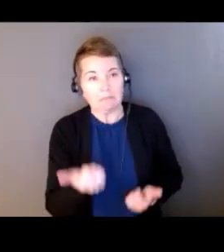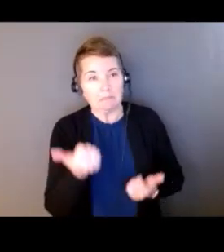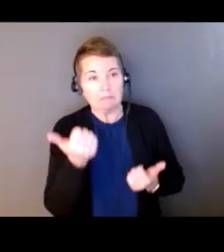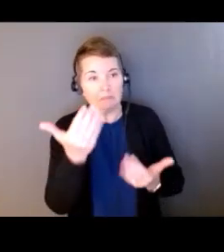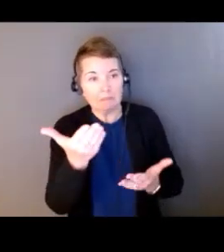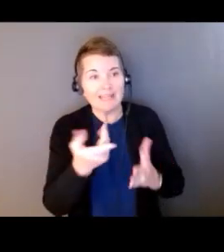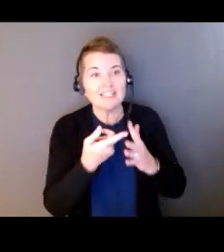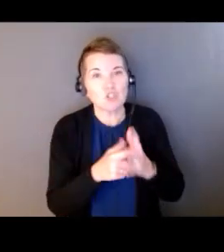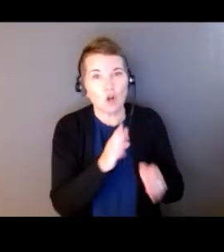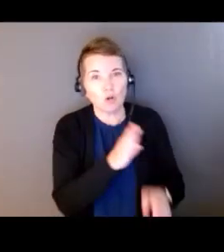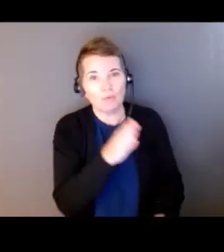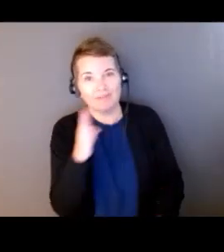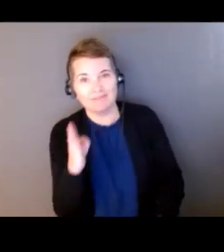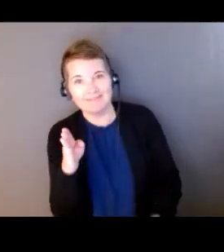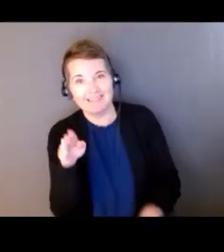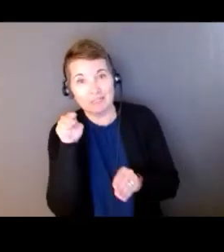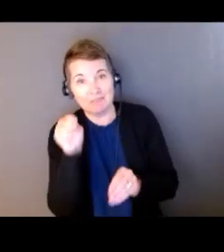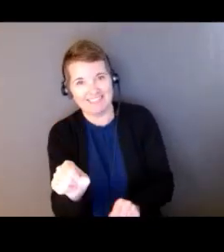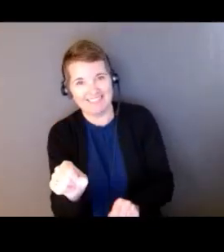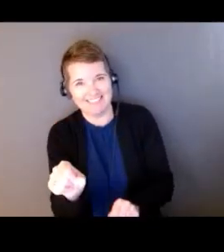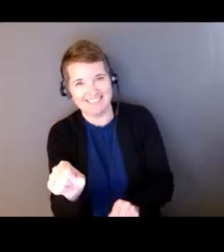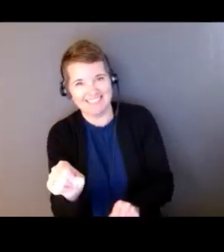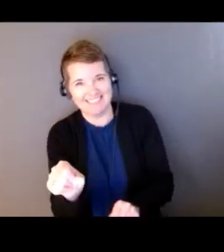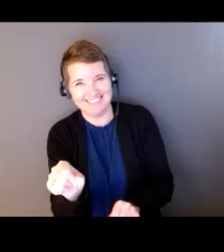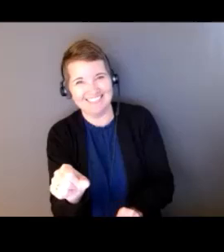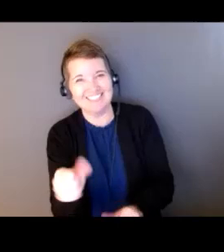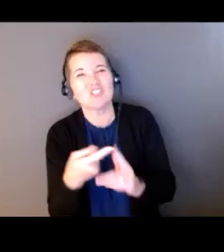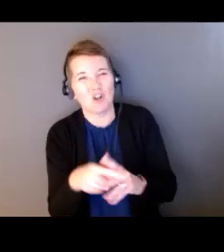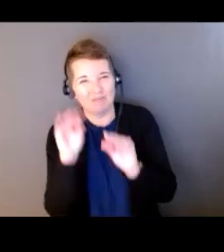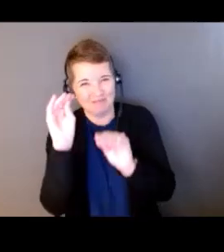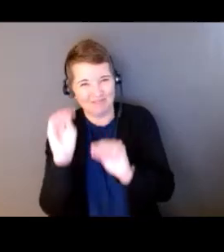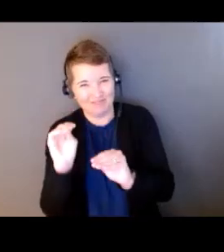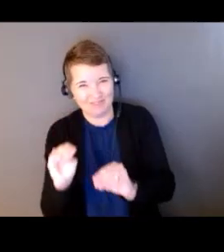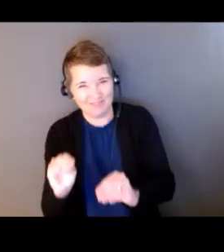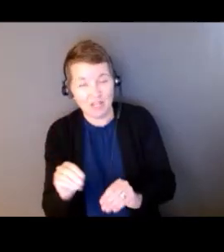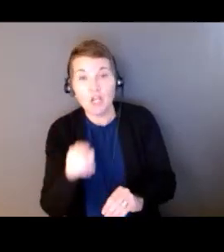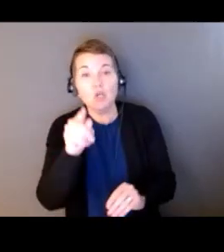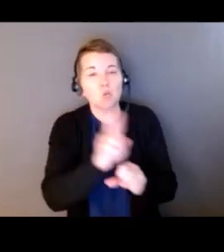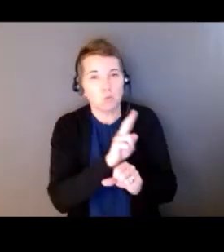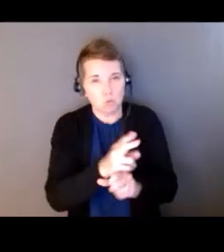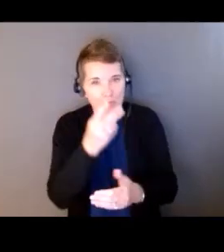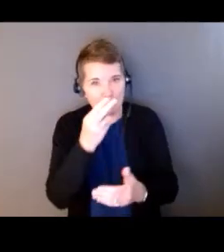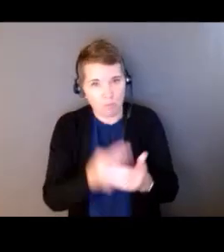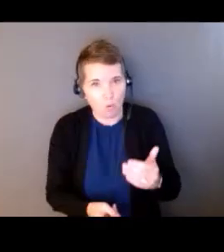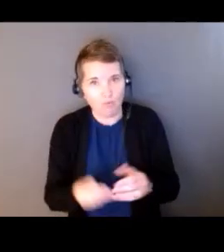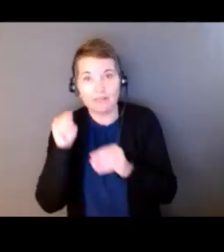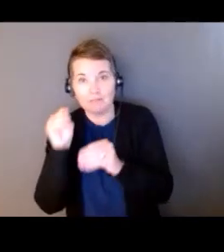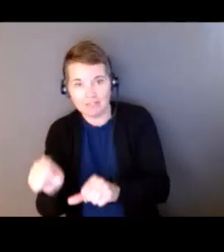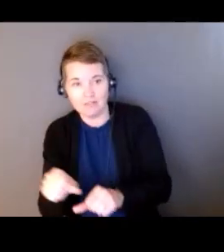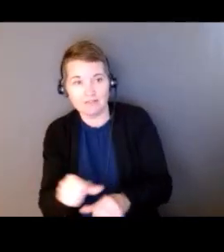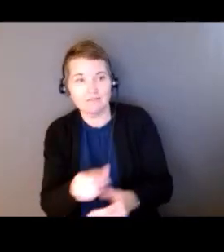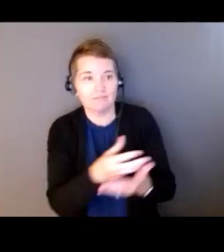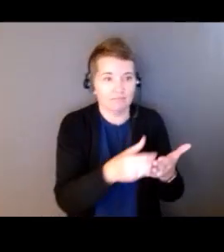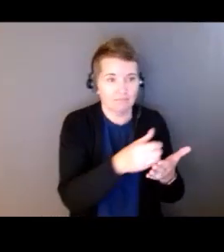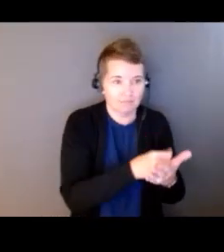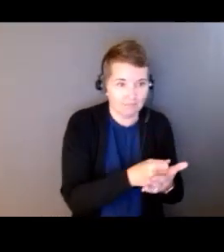and they will be using in both cases, Revenues and Expenses, that initial amounts column, the first column that we're looking at there.